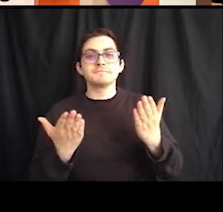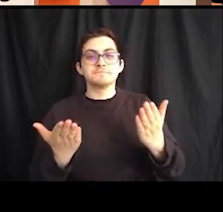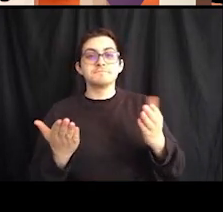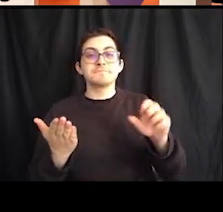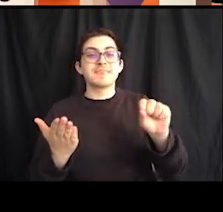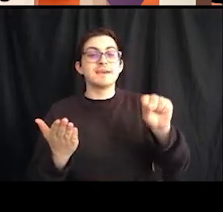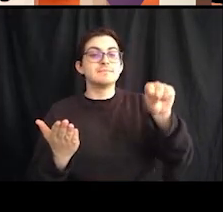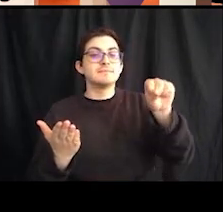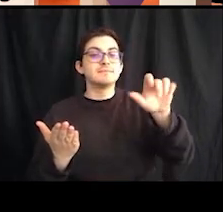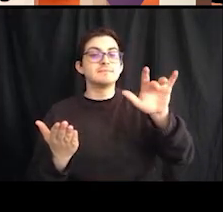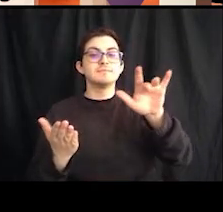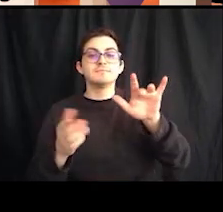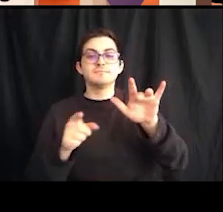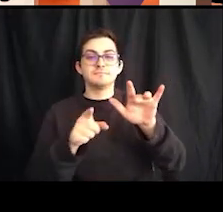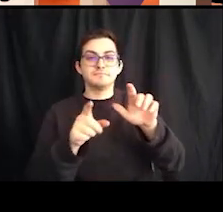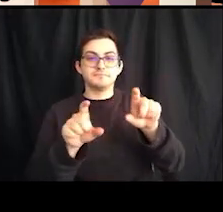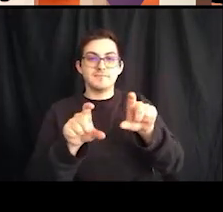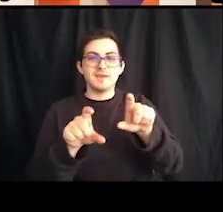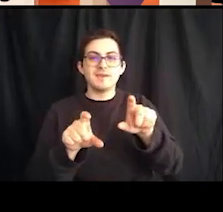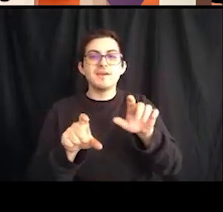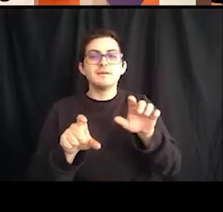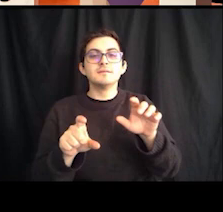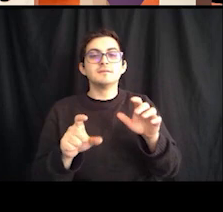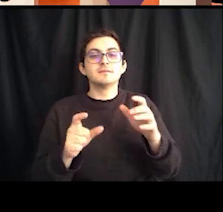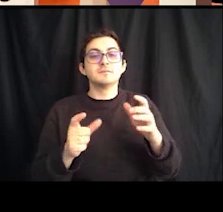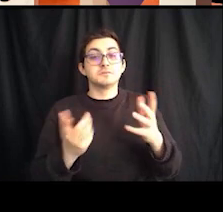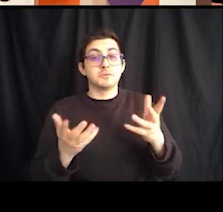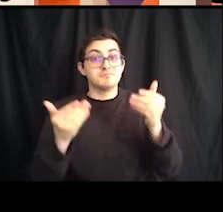And just like that, I'm stamping.